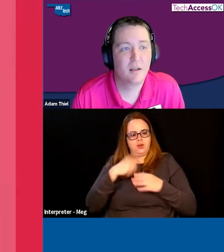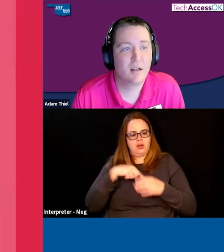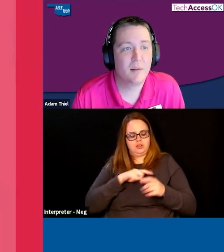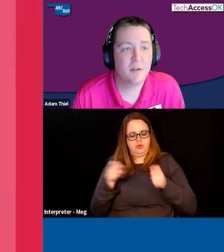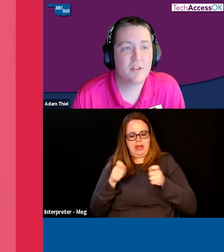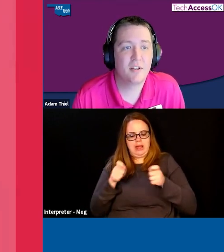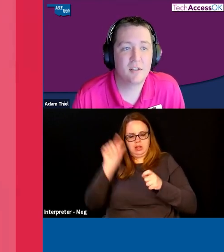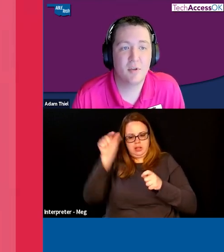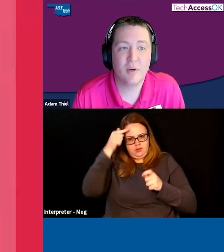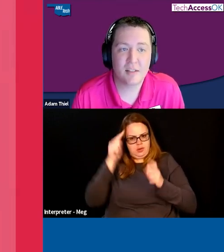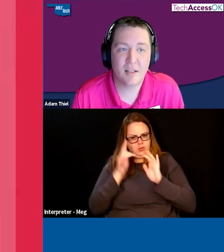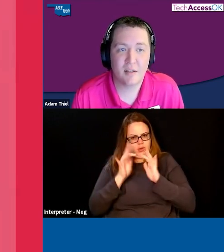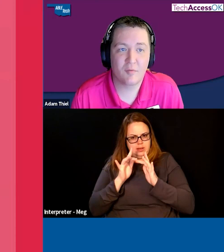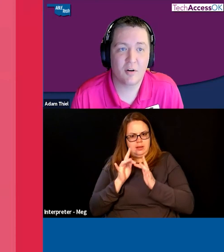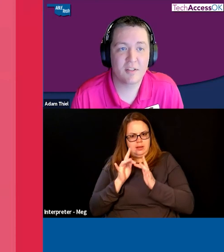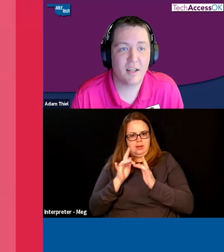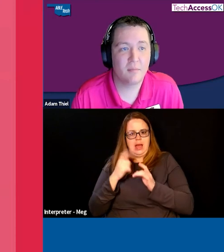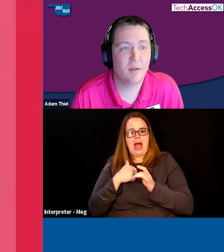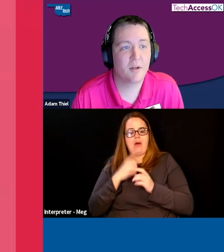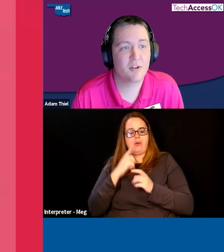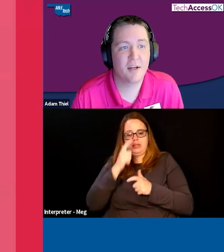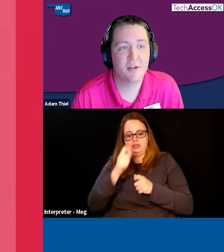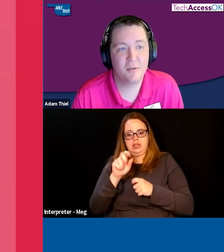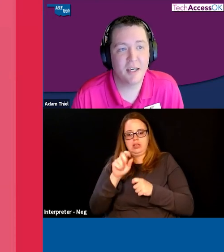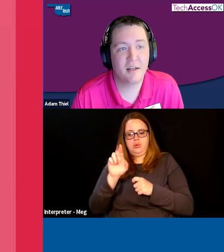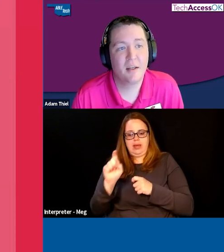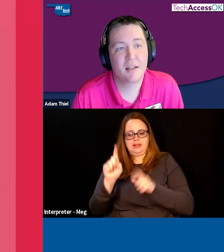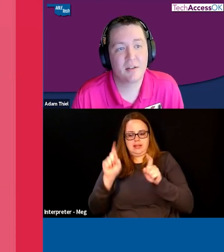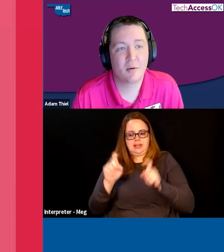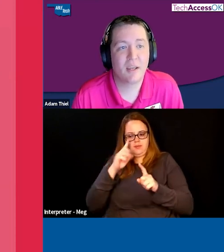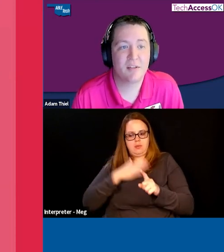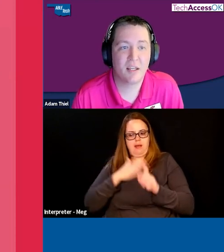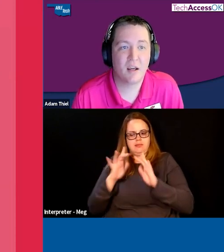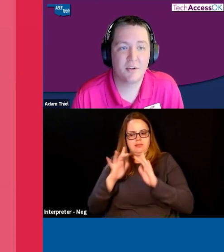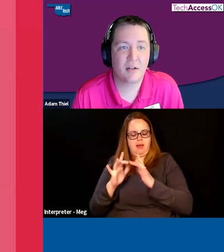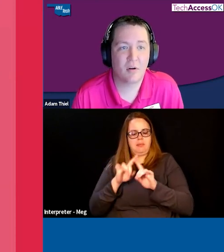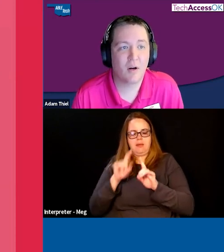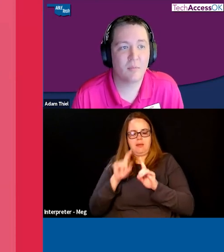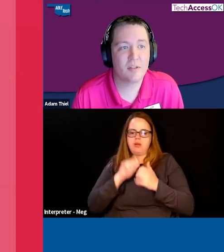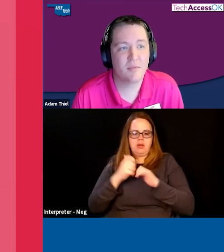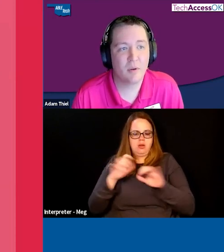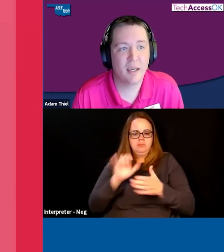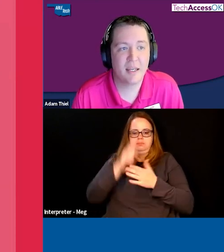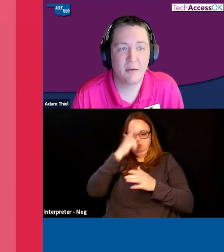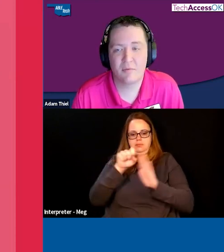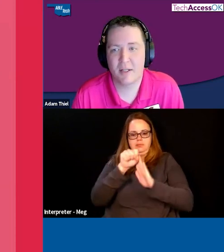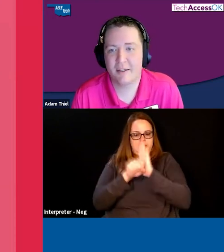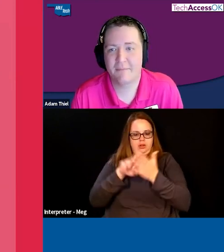I'd be interested in some UX testing for our site, but I'm not sure how to do that, considering we have state contract requirements, if we pay anything, for anything.